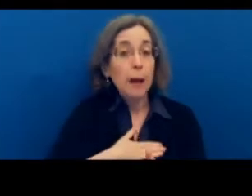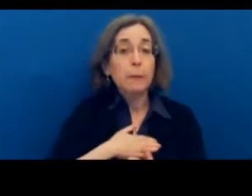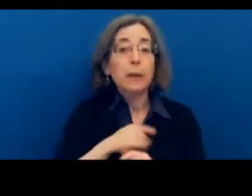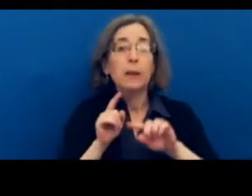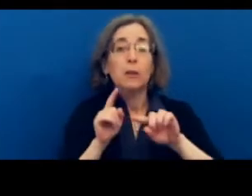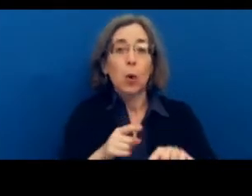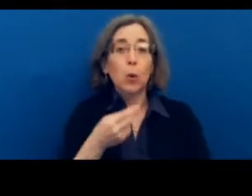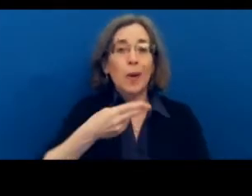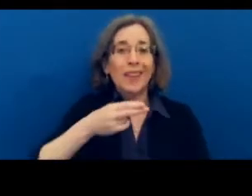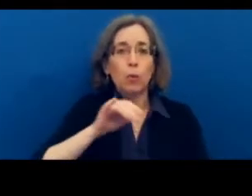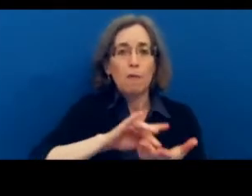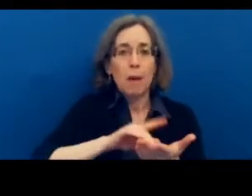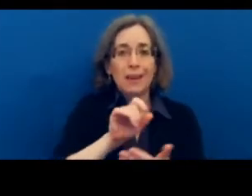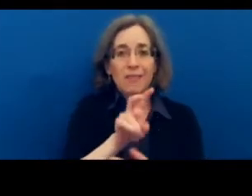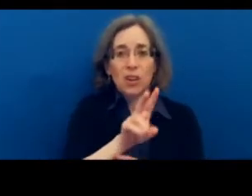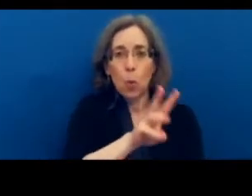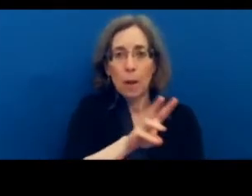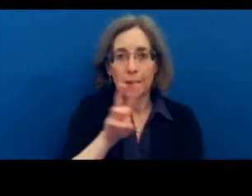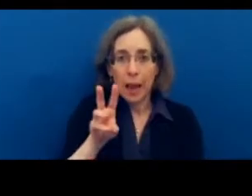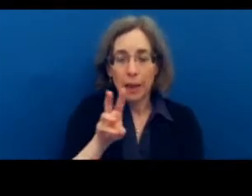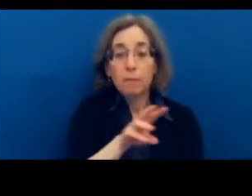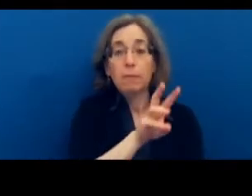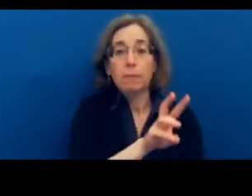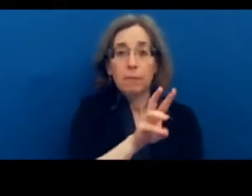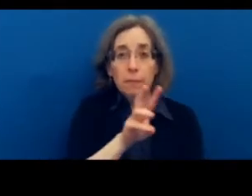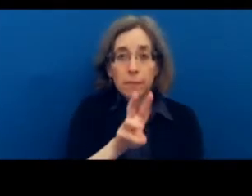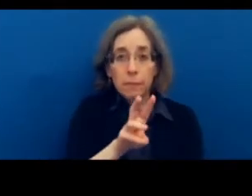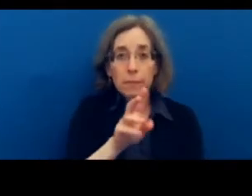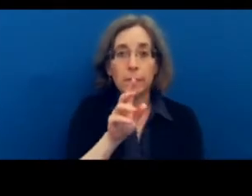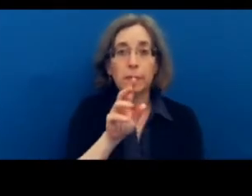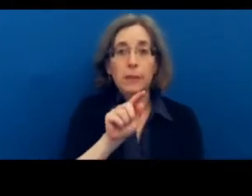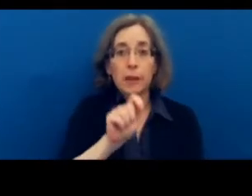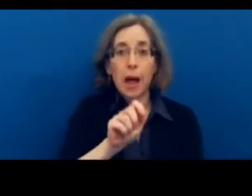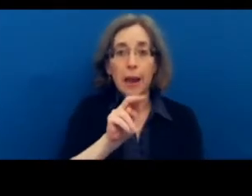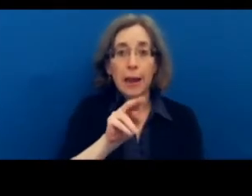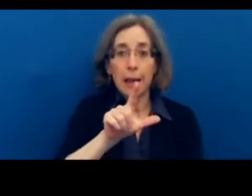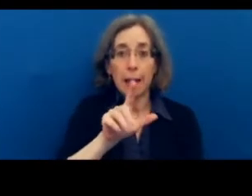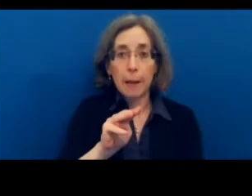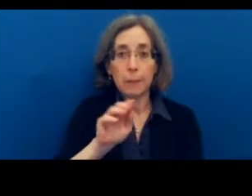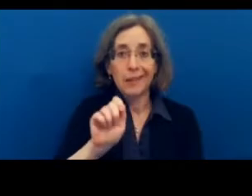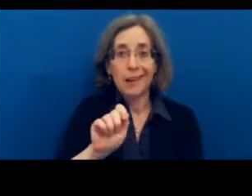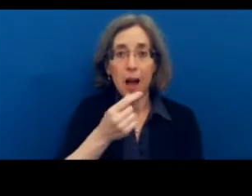MEDICINE DIVISION, DETAILS THAT COMPLETE SIGHT IS WWW.NLM.GOV FORWARD/HMD, APPLICATIONS ARE